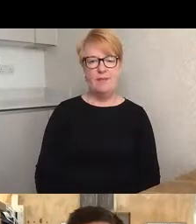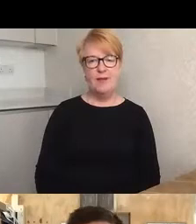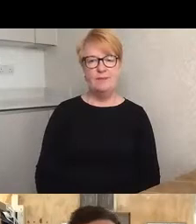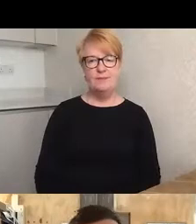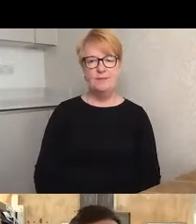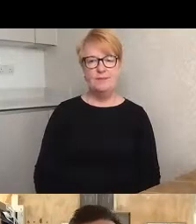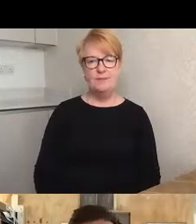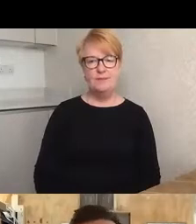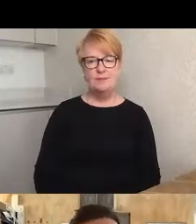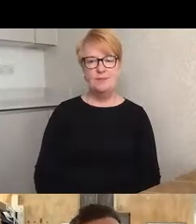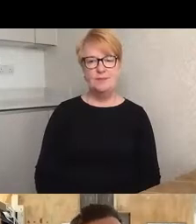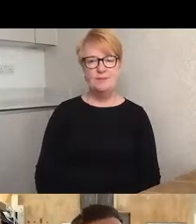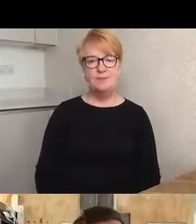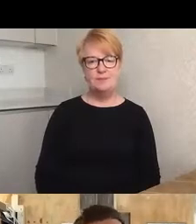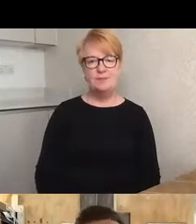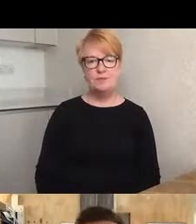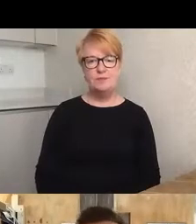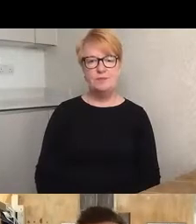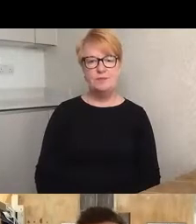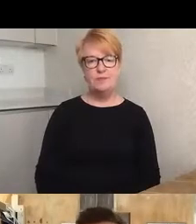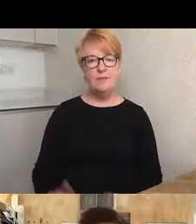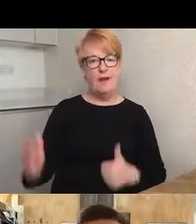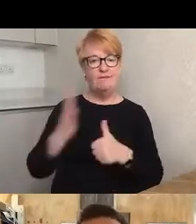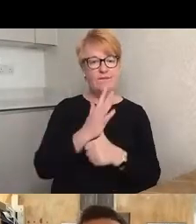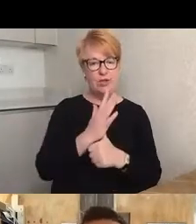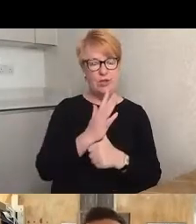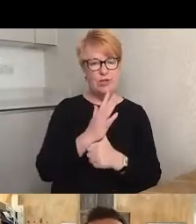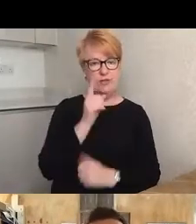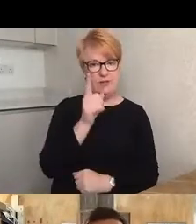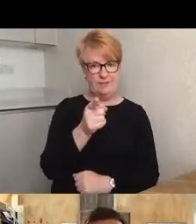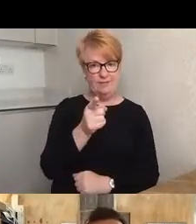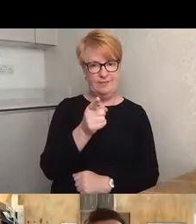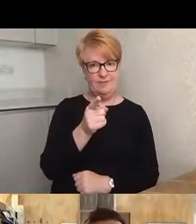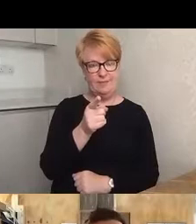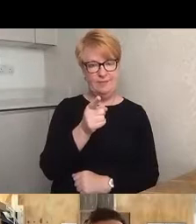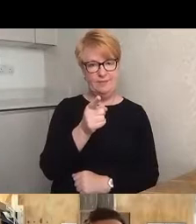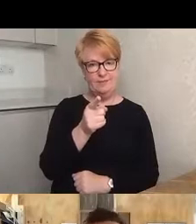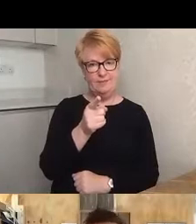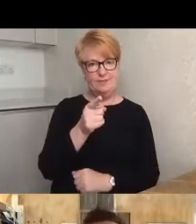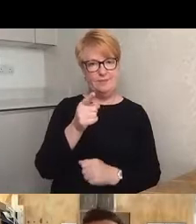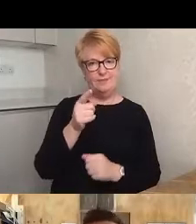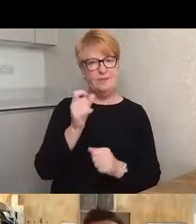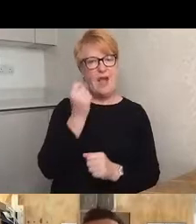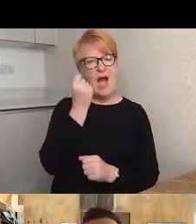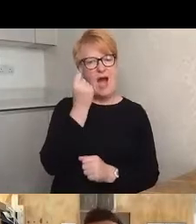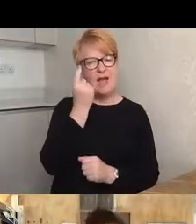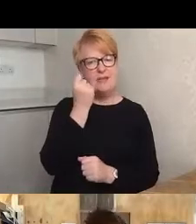So, the first one, and the first idea, the first strategy is this idea of like, as an organisation, a social practice